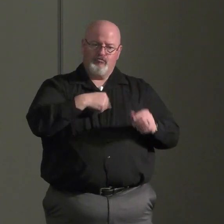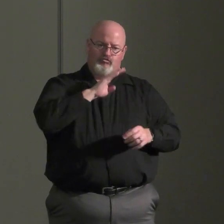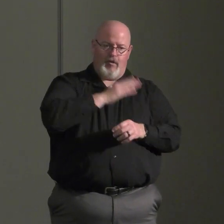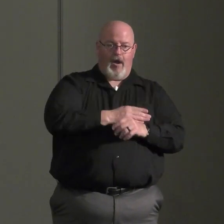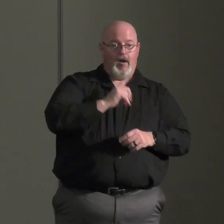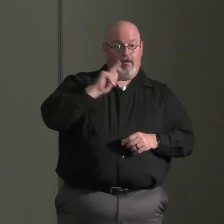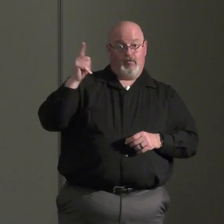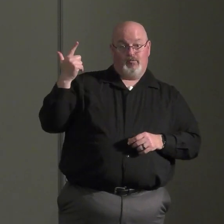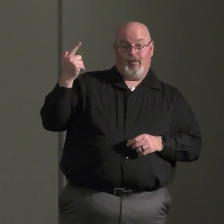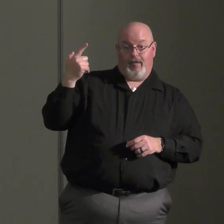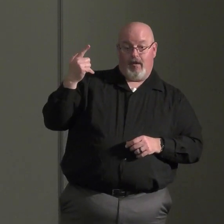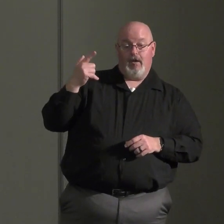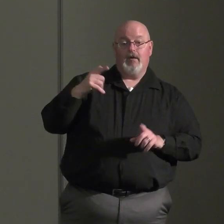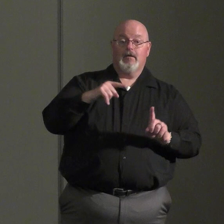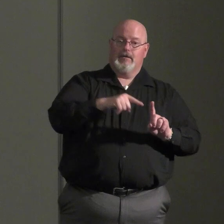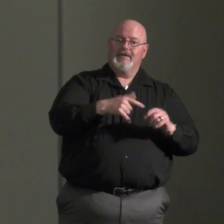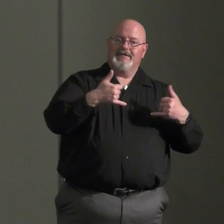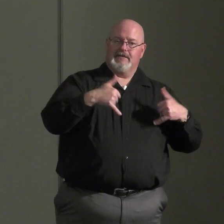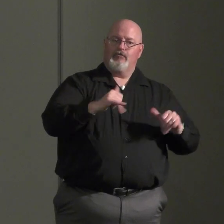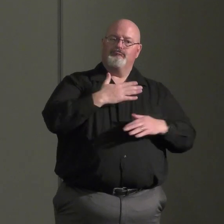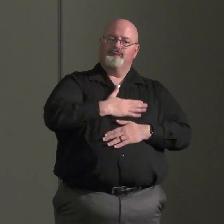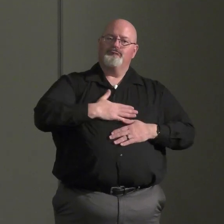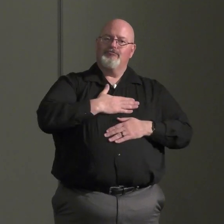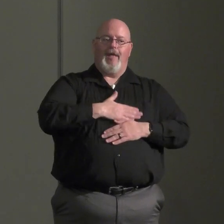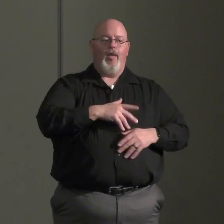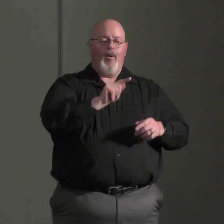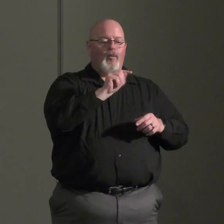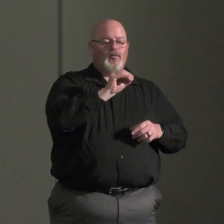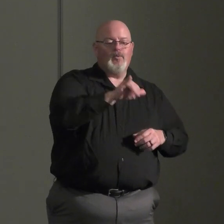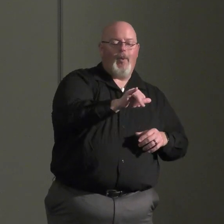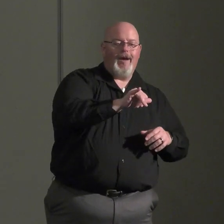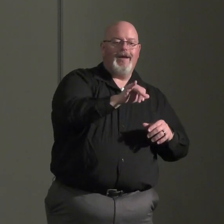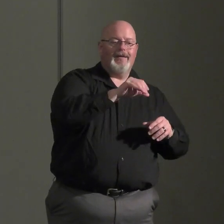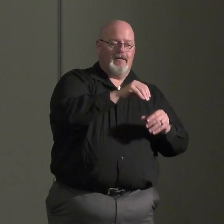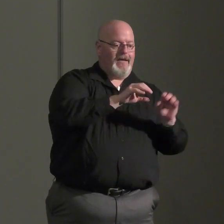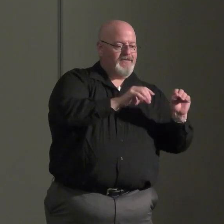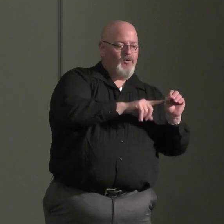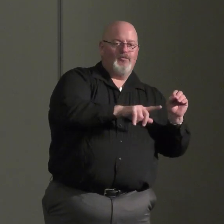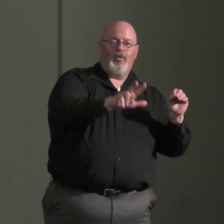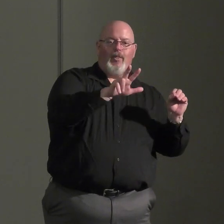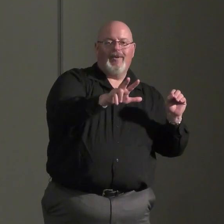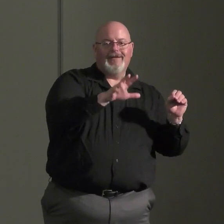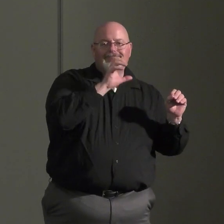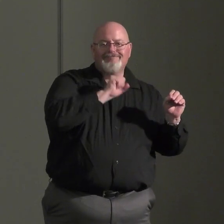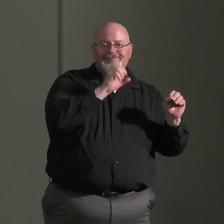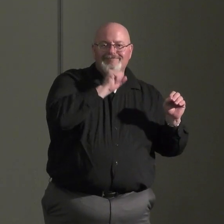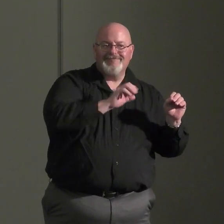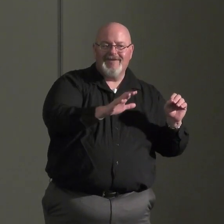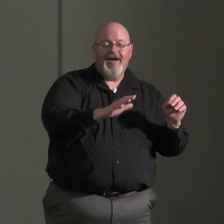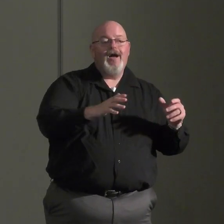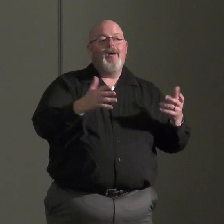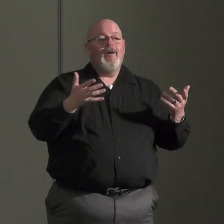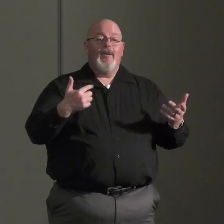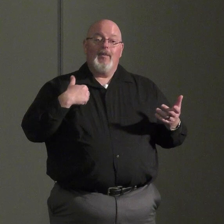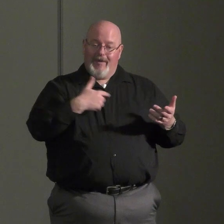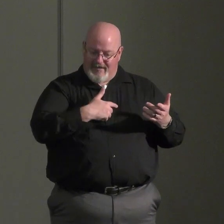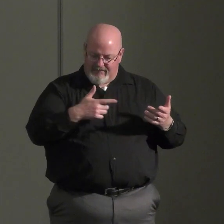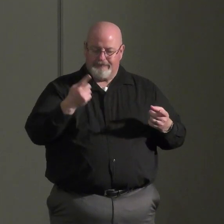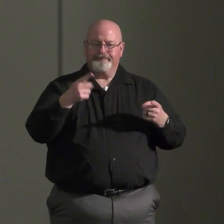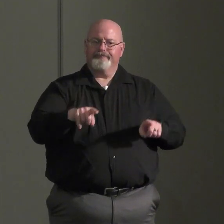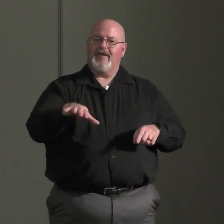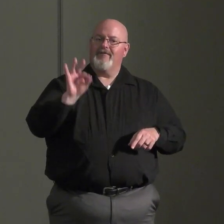21 and still enjoys the toys in the 0-3 year range. So what we found is that the world needs